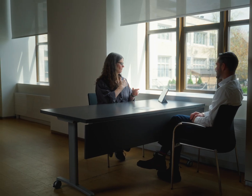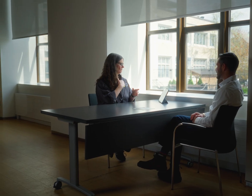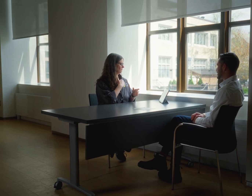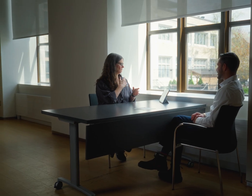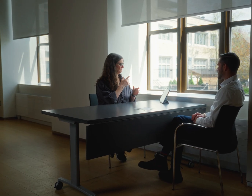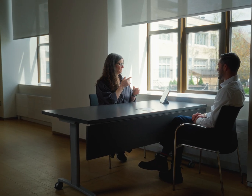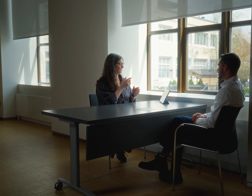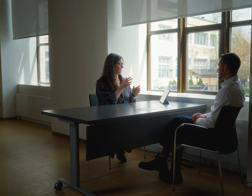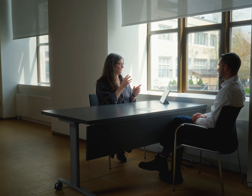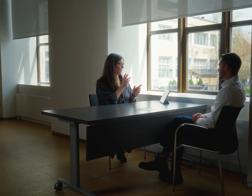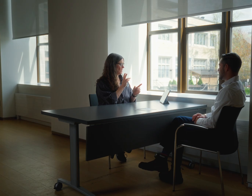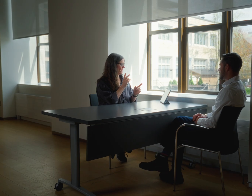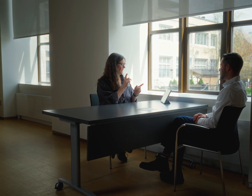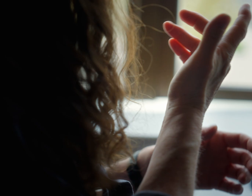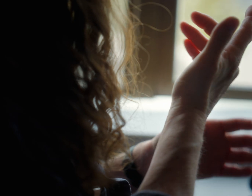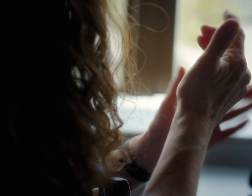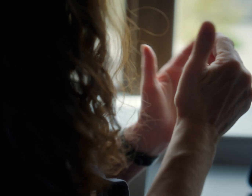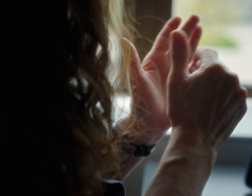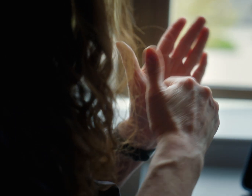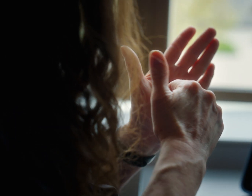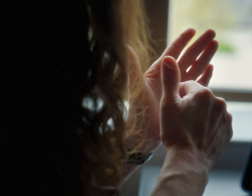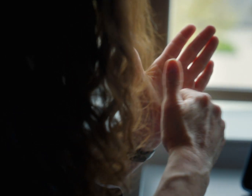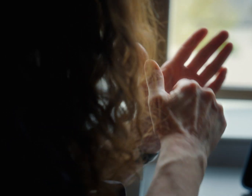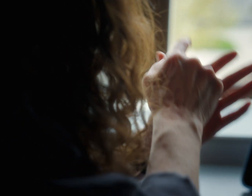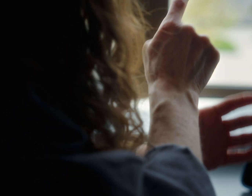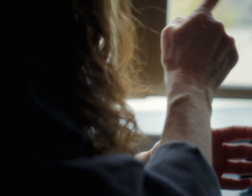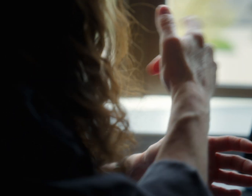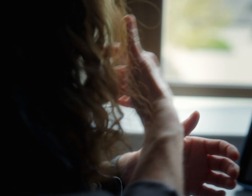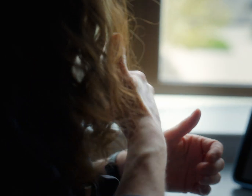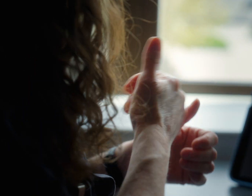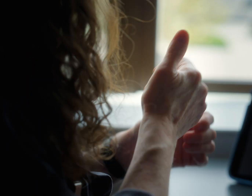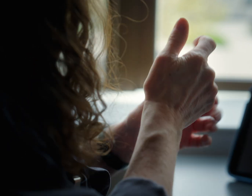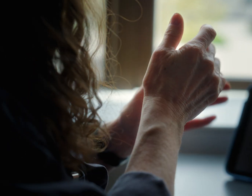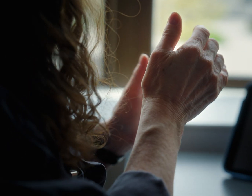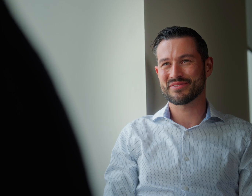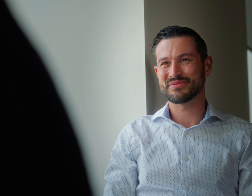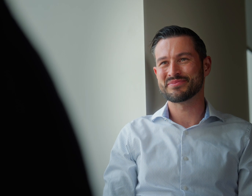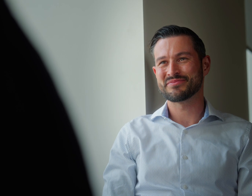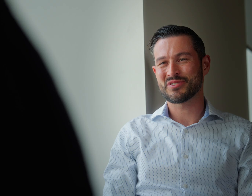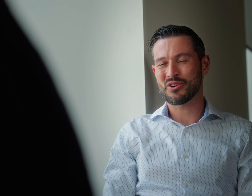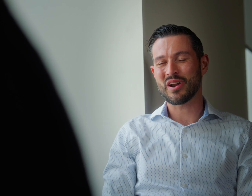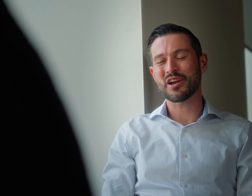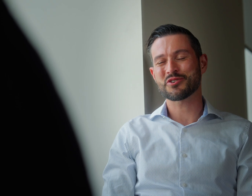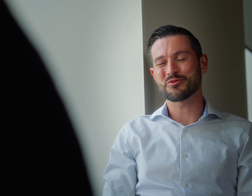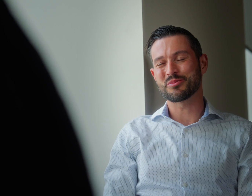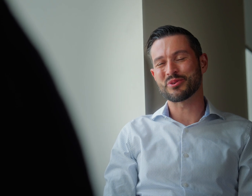And so as a manager, you need to be able to communicate those changes and even get feedback and input from your employees. So without such a service or without an